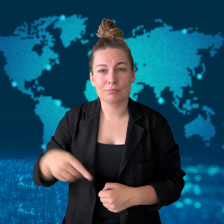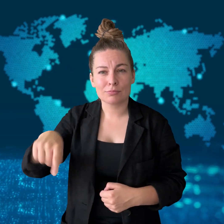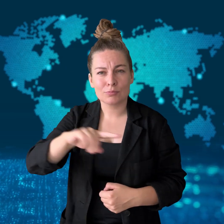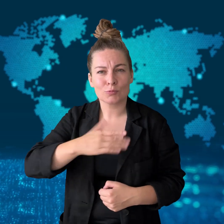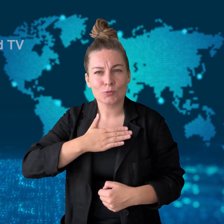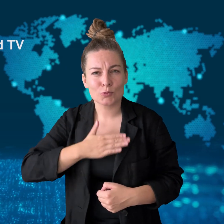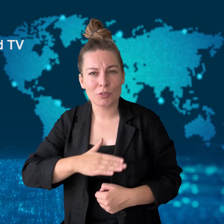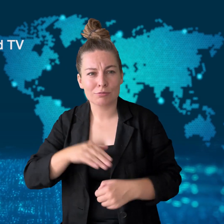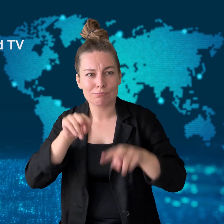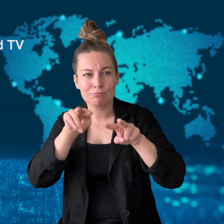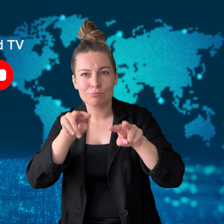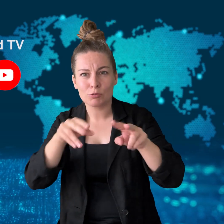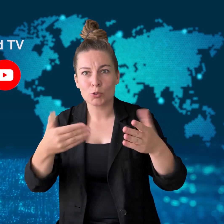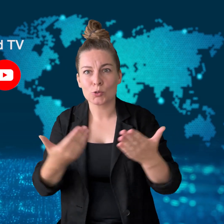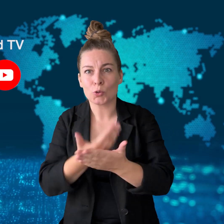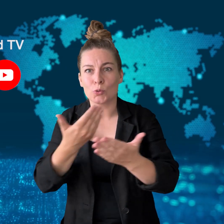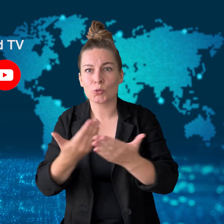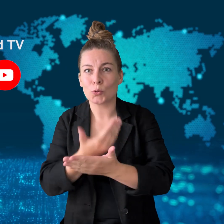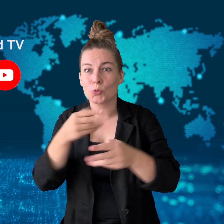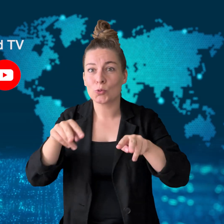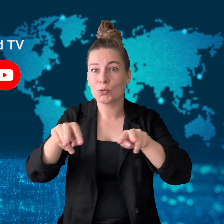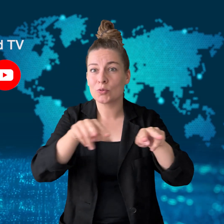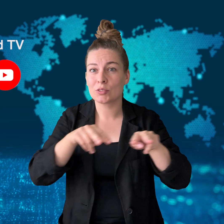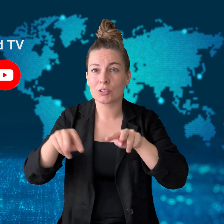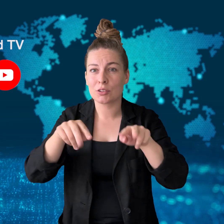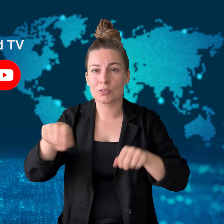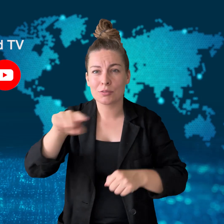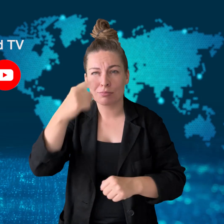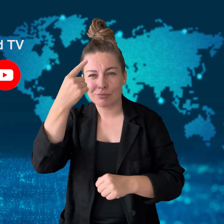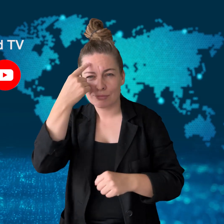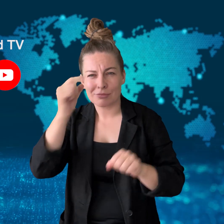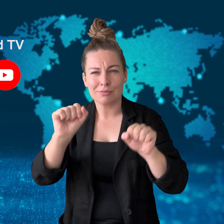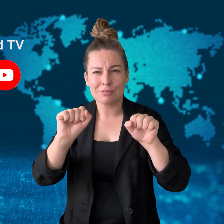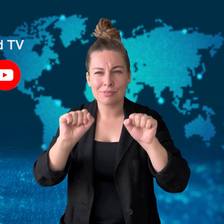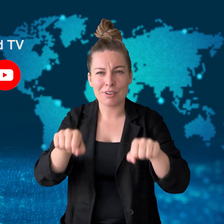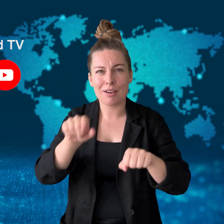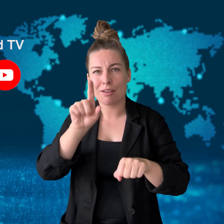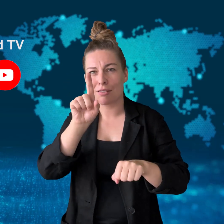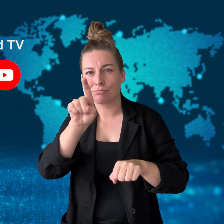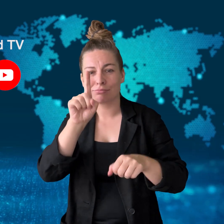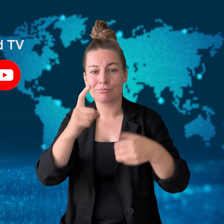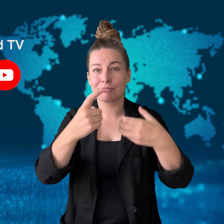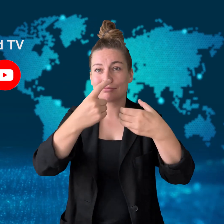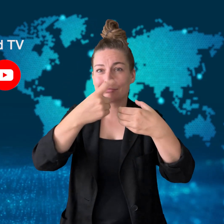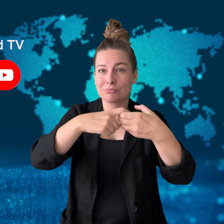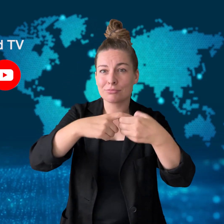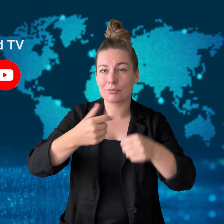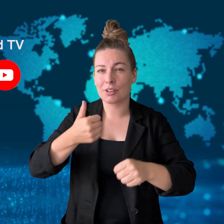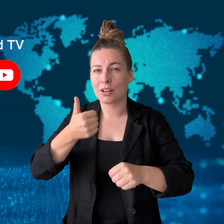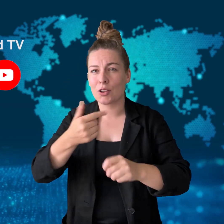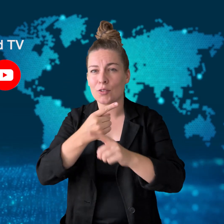Don't forget to subscribe, like, and follow H3 World TV